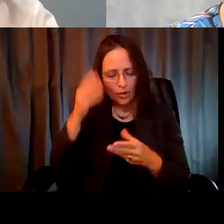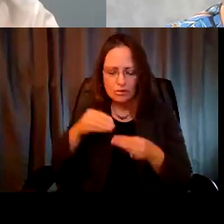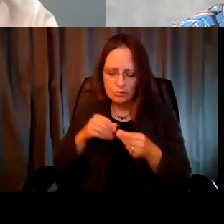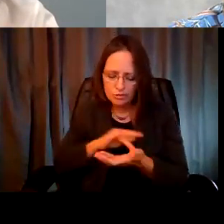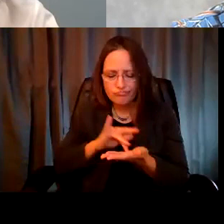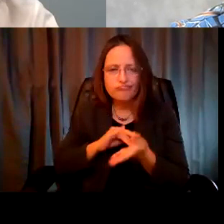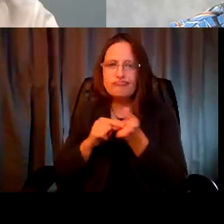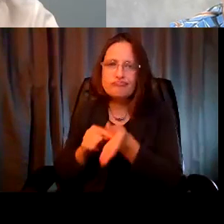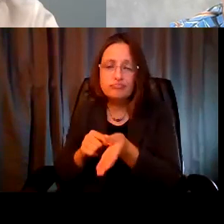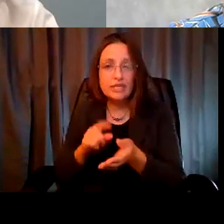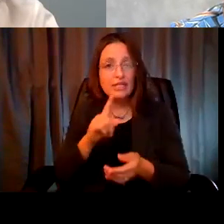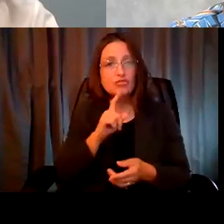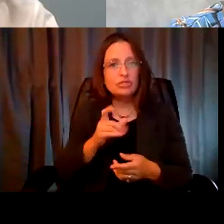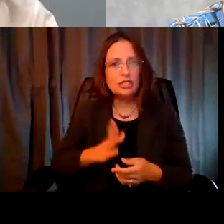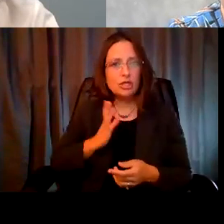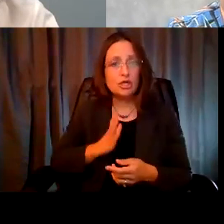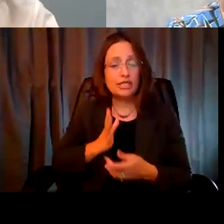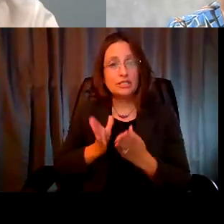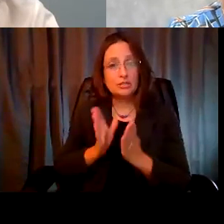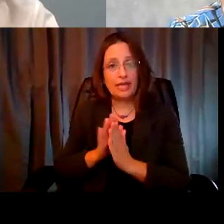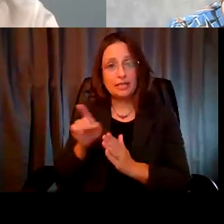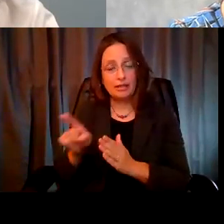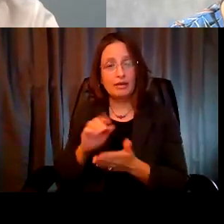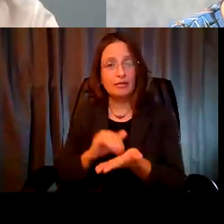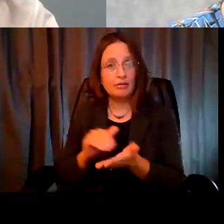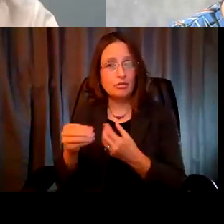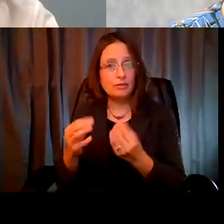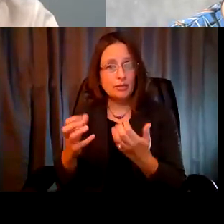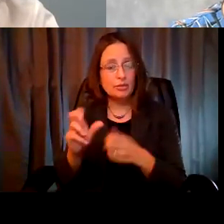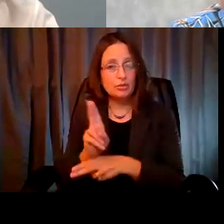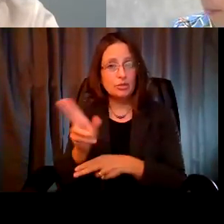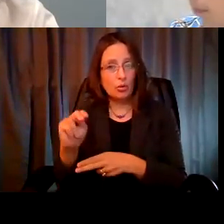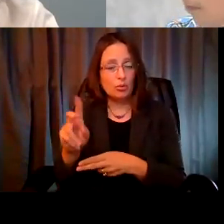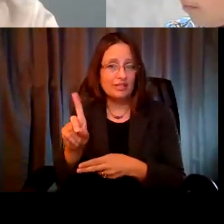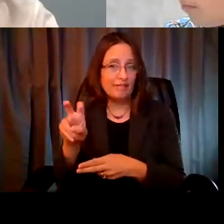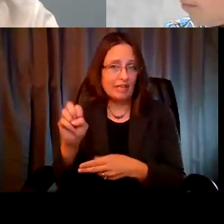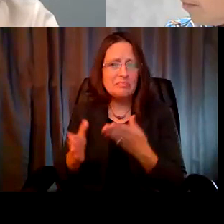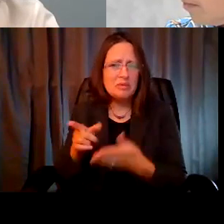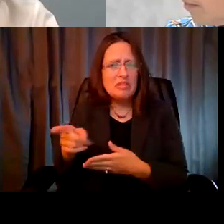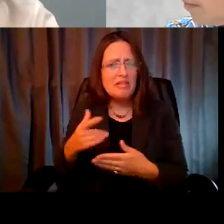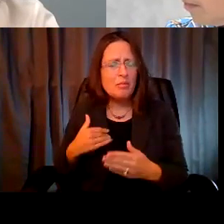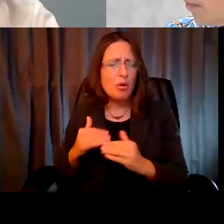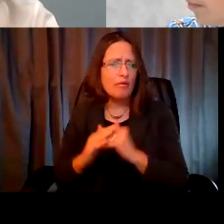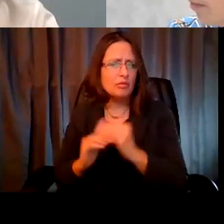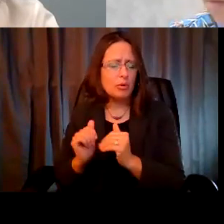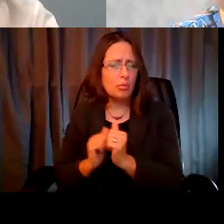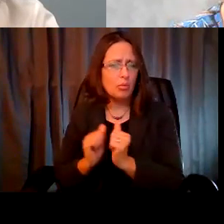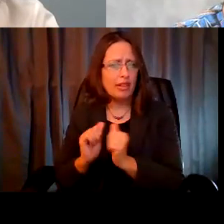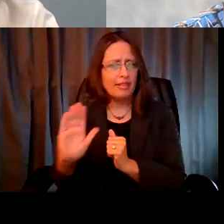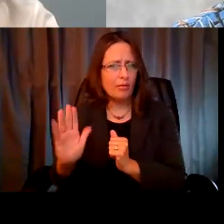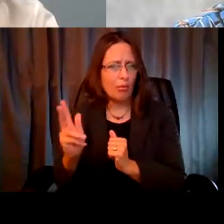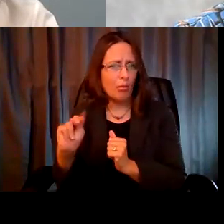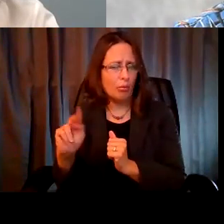should be able to answer some of these. I want to thank Dr. Rennert, Carolyn Stern and the -- Dr.